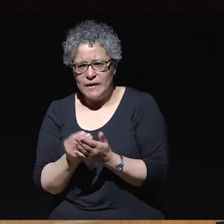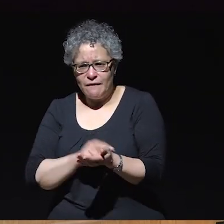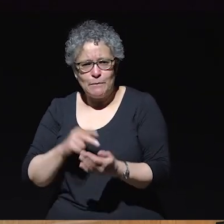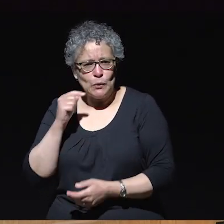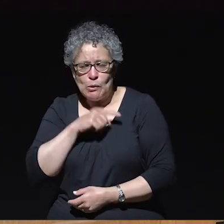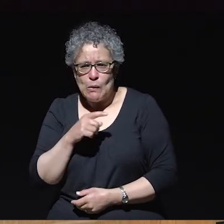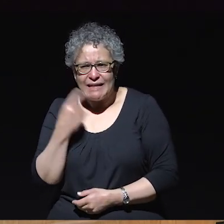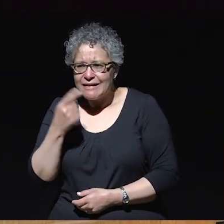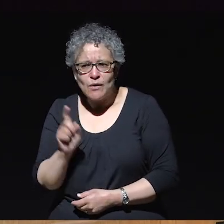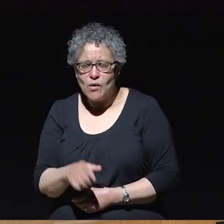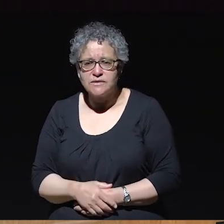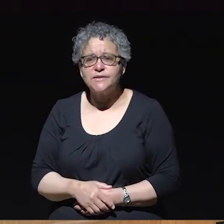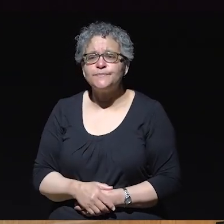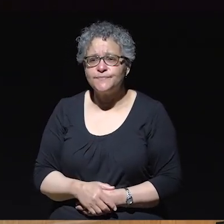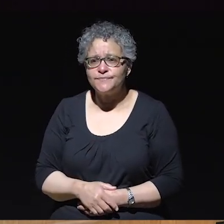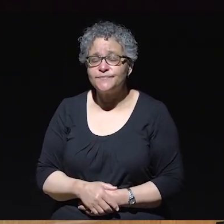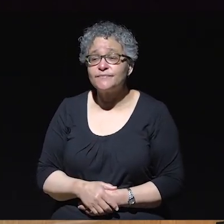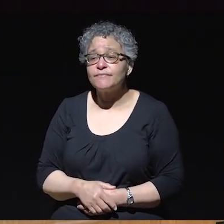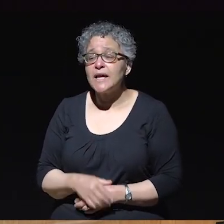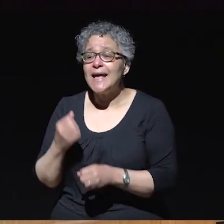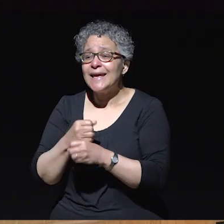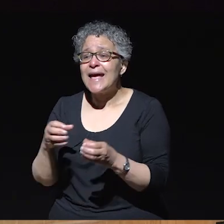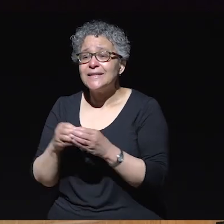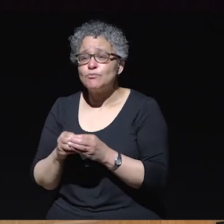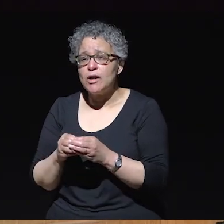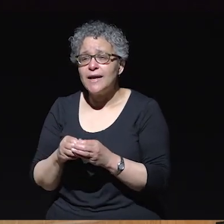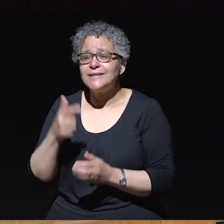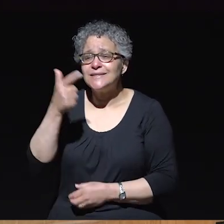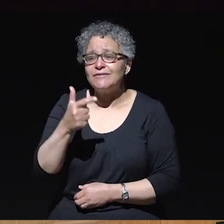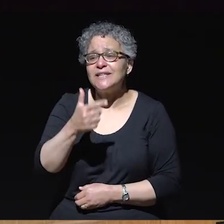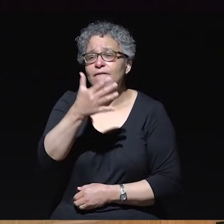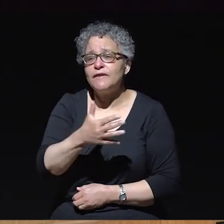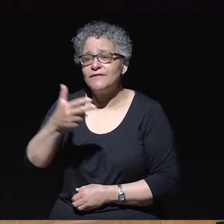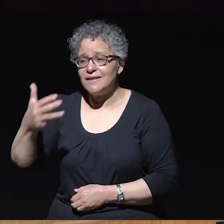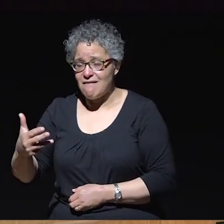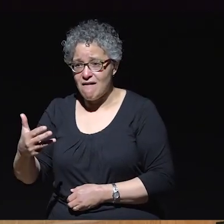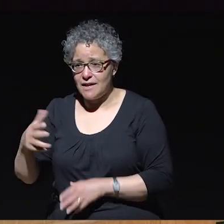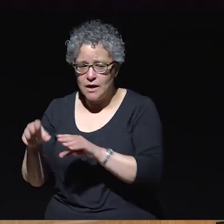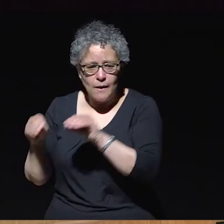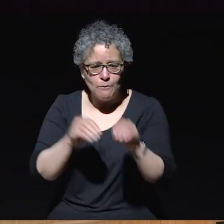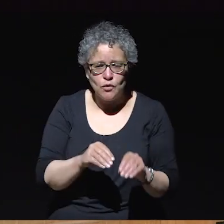He had actually moved to Bath in 1759, and he would stay there for some 15 years.